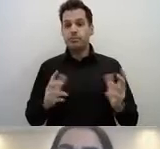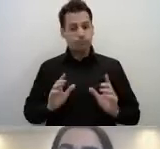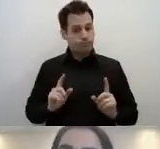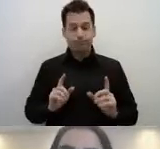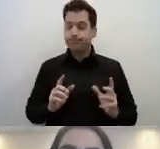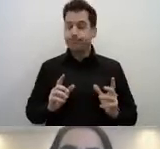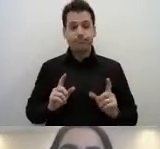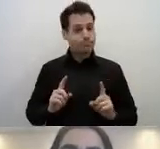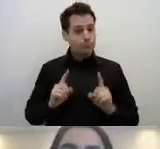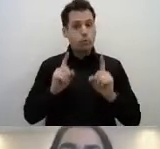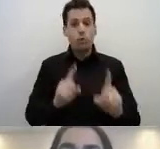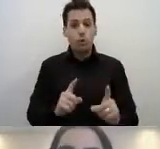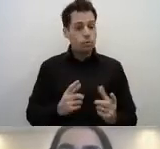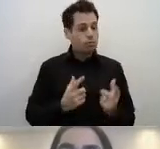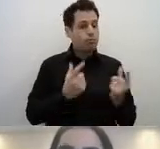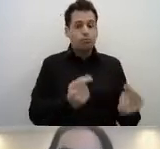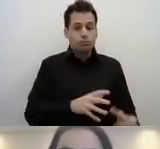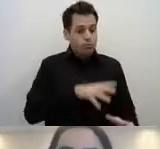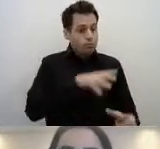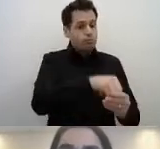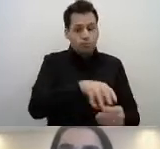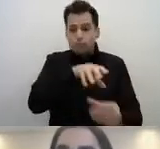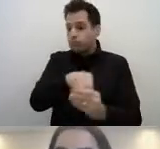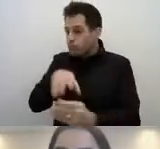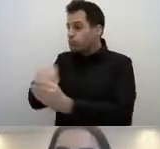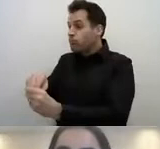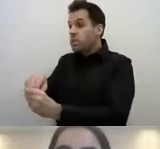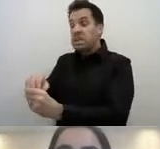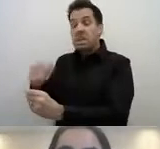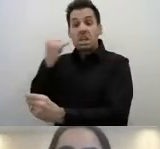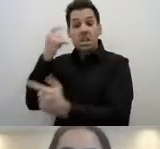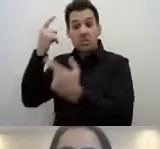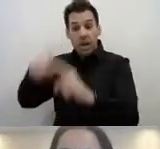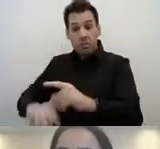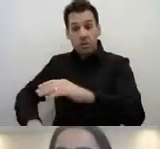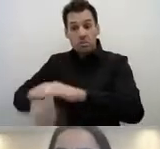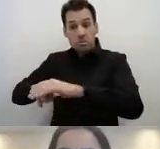a process by which people can make complaints of discrimination to us if they feel like their